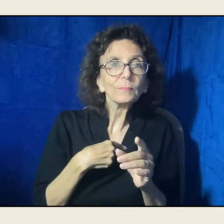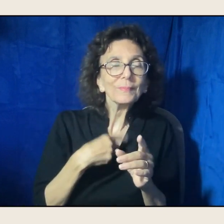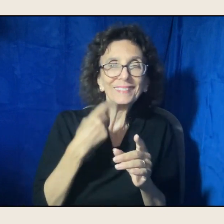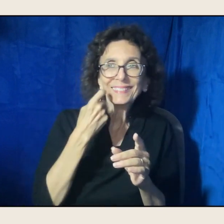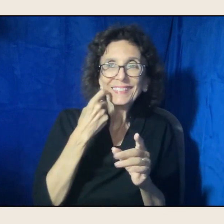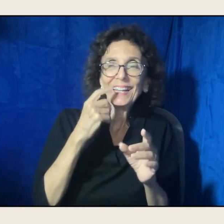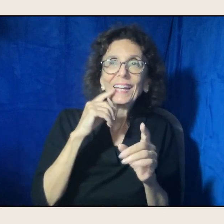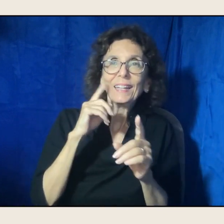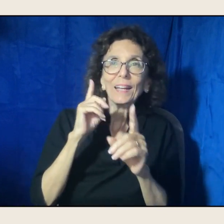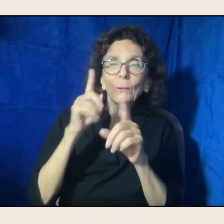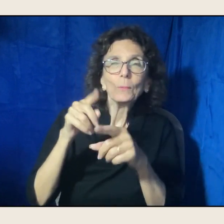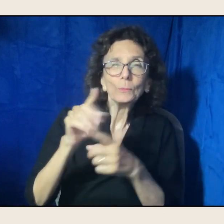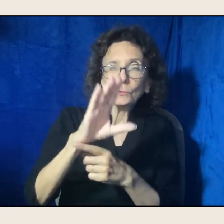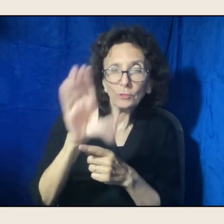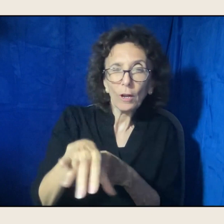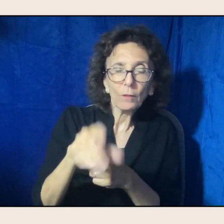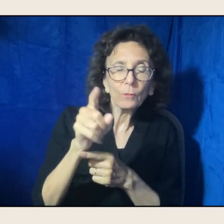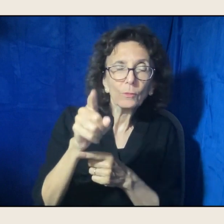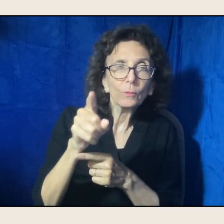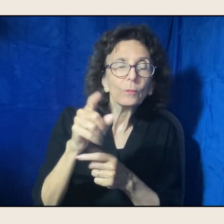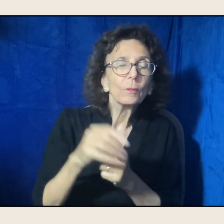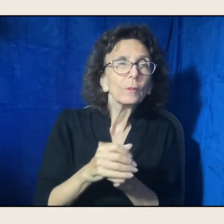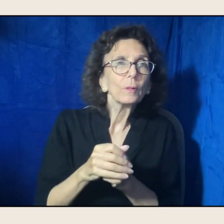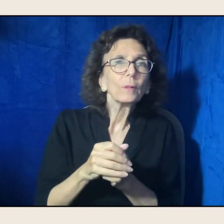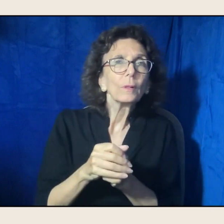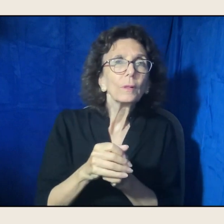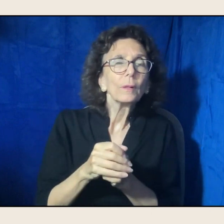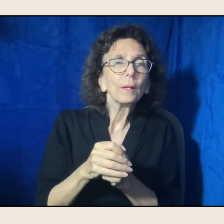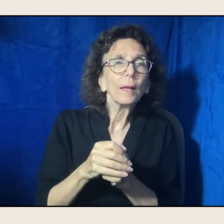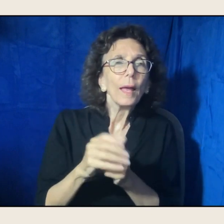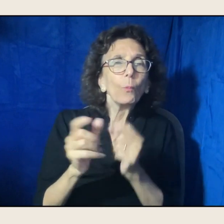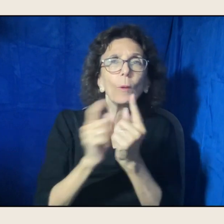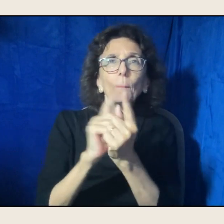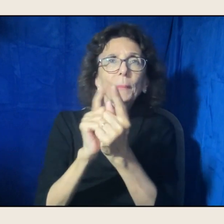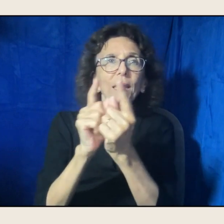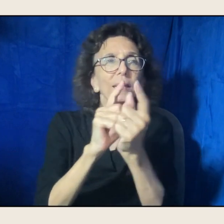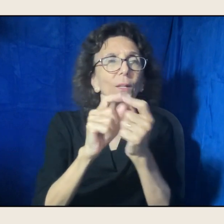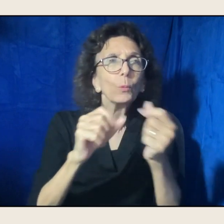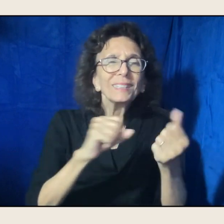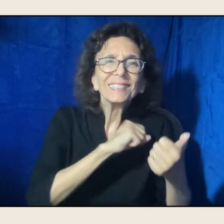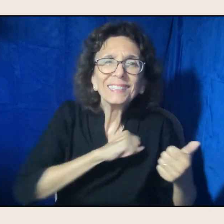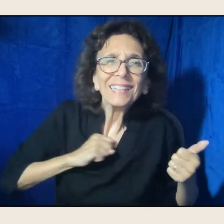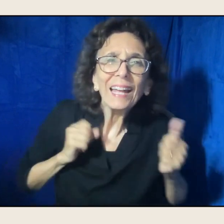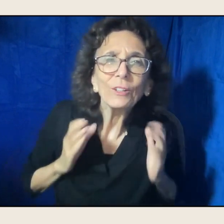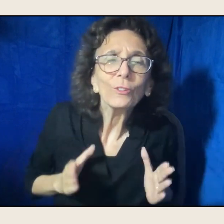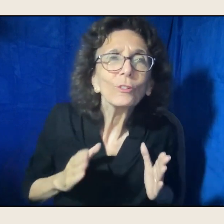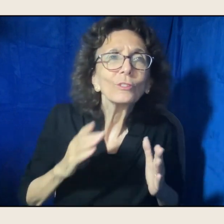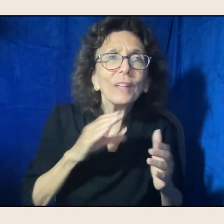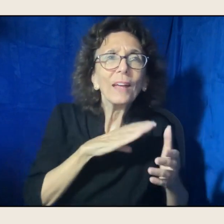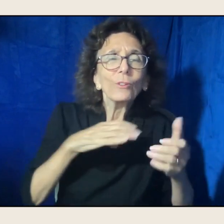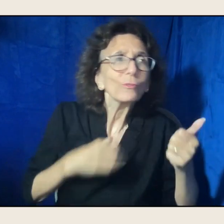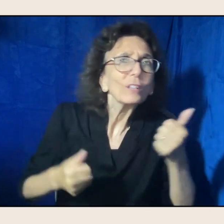to really meet with the senators and congressional leaders to discuss what those voices